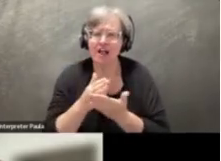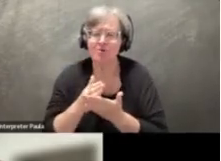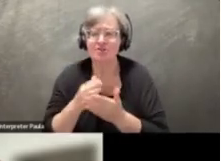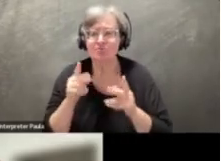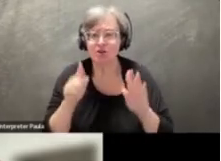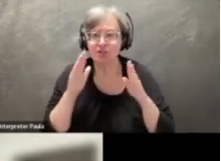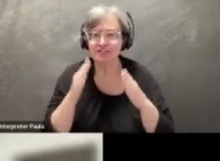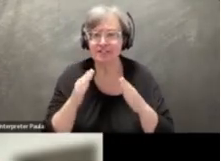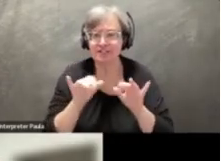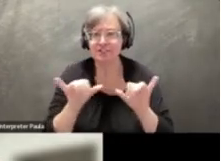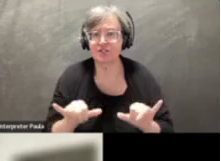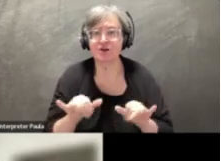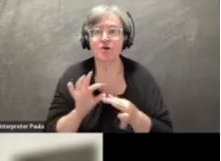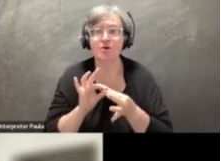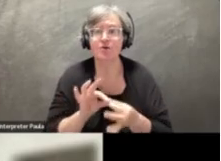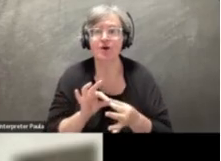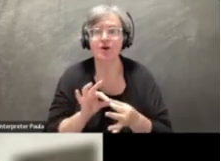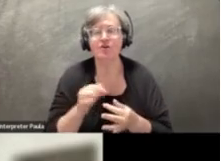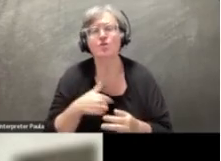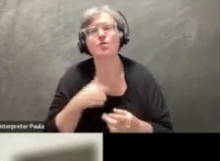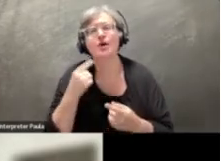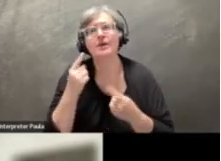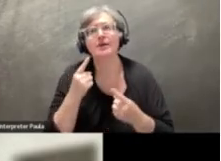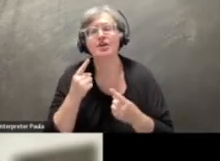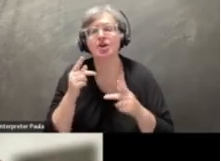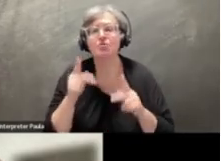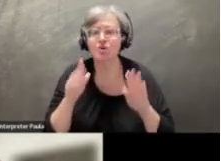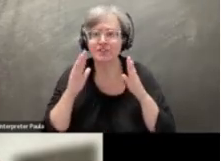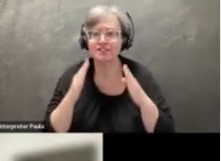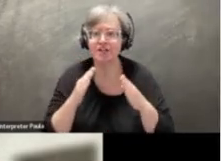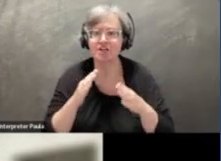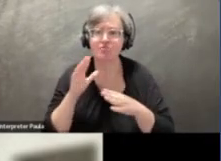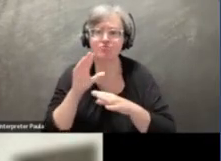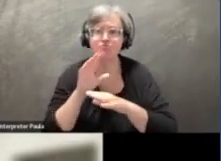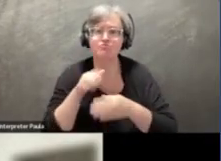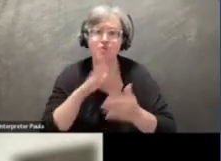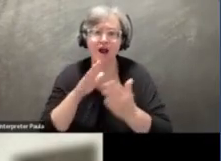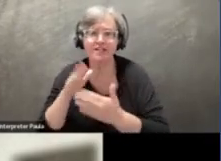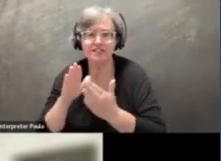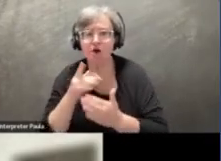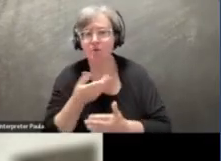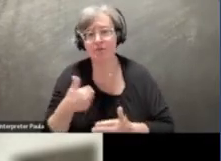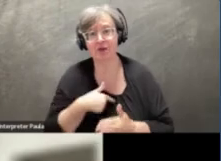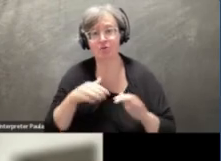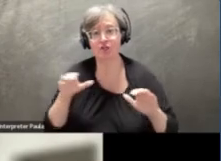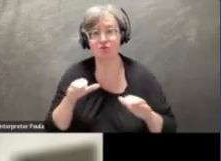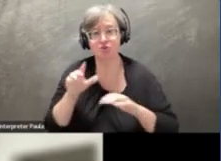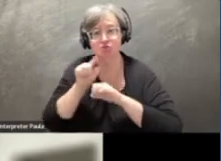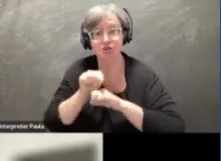relating it back to as we think about person-centered practices. I think one of the things we've done traditionally is focused